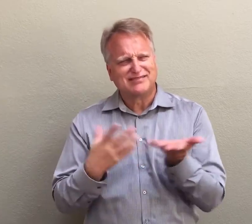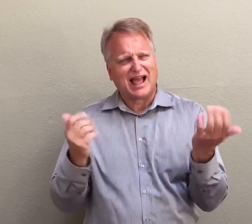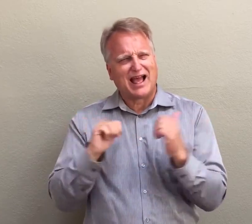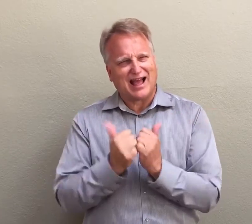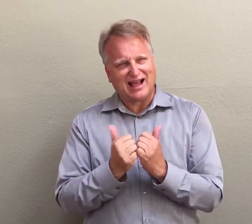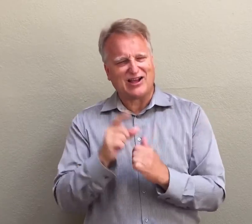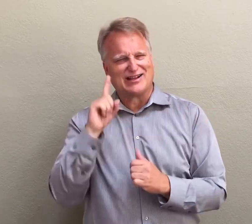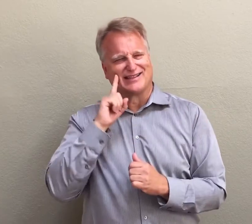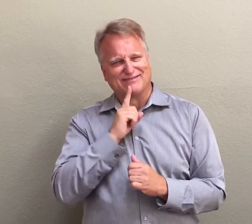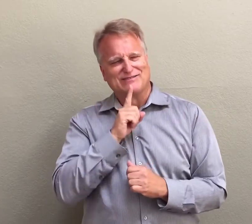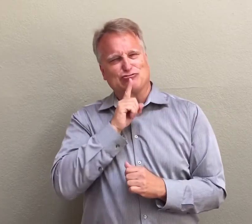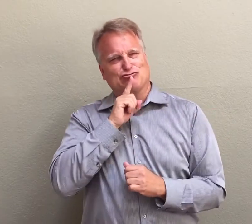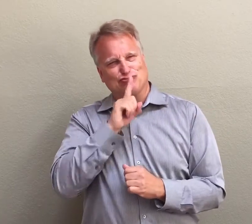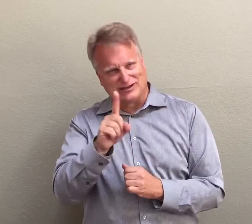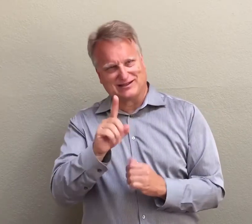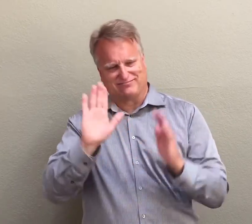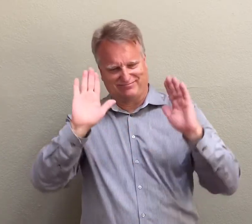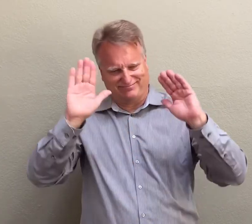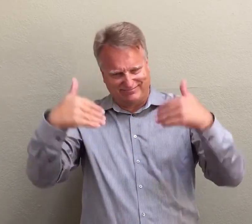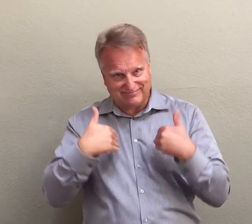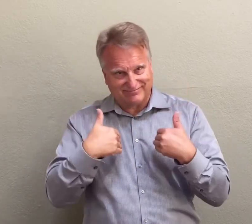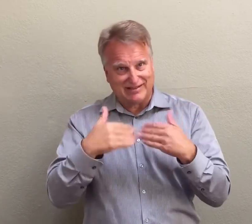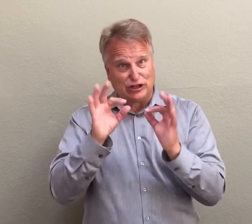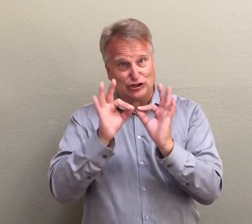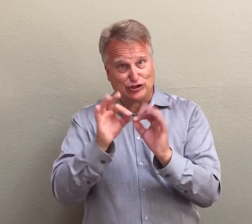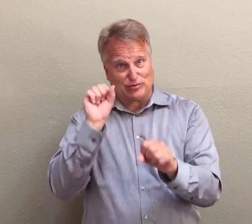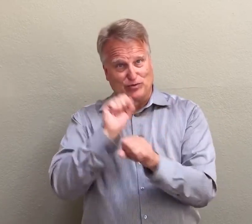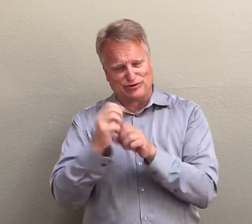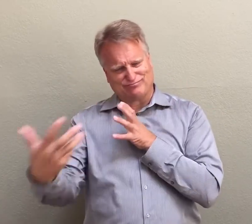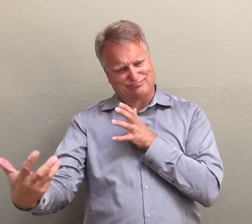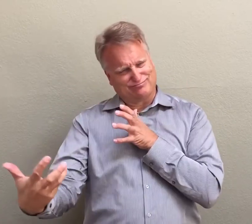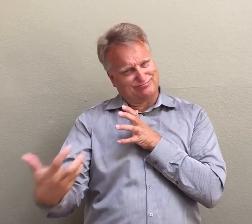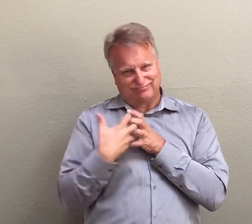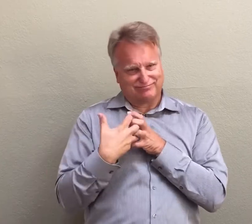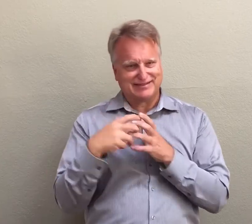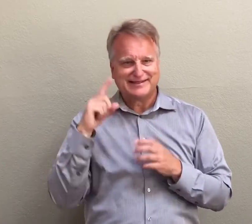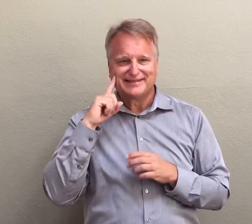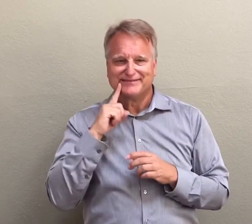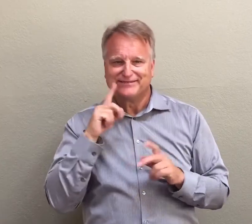to decipher how Deaf people can really focus on interpreters’ work to fit our needs.